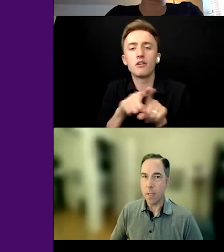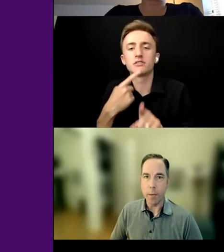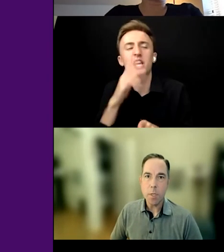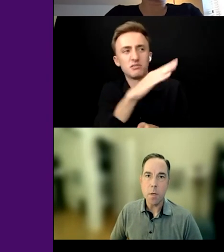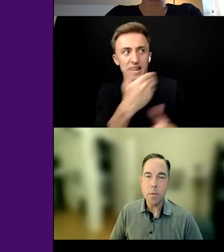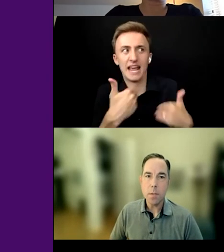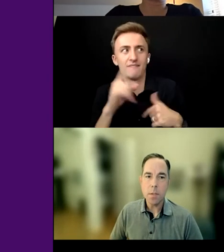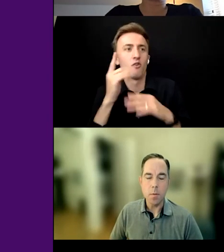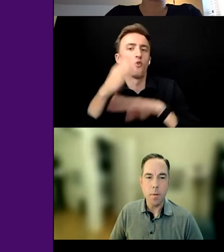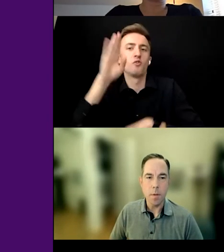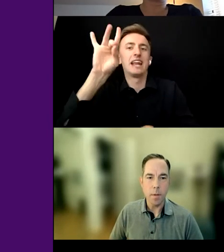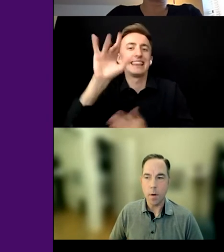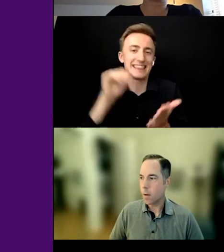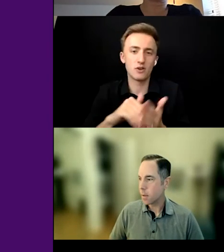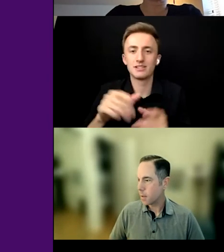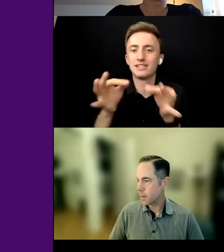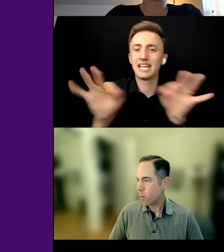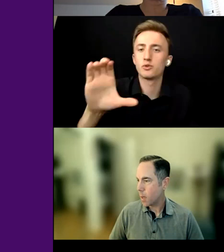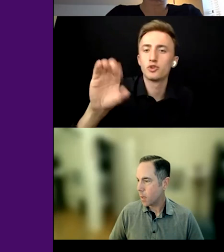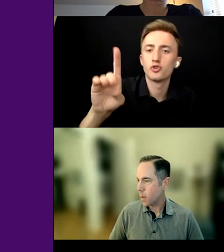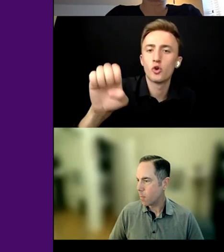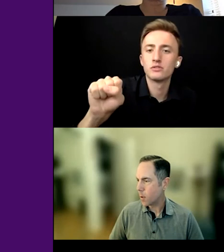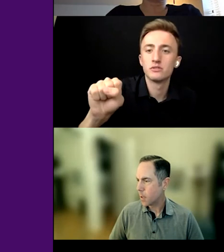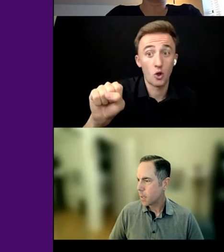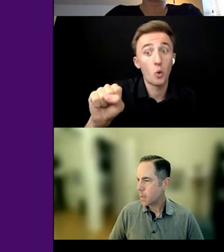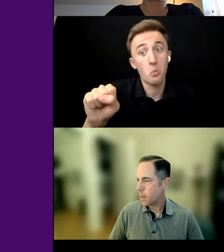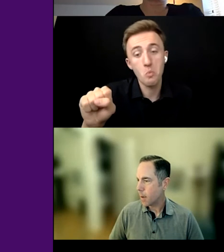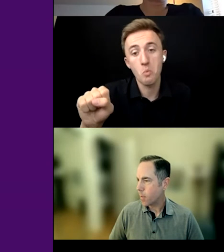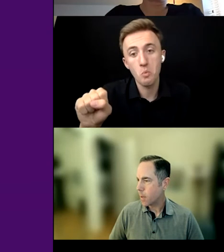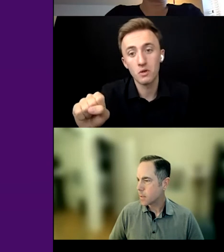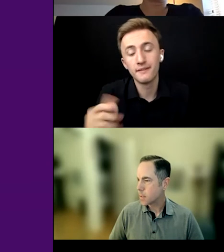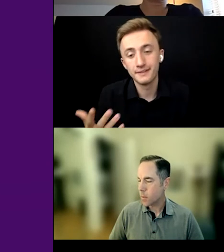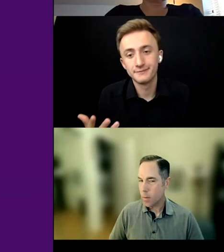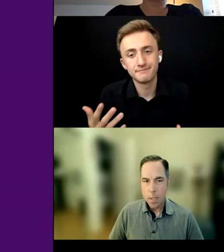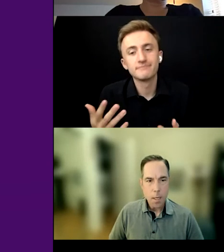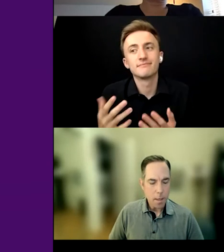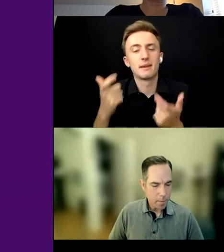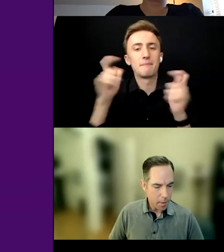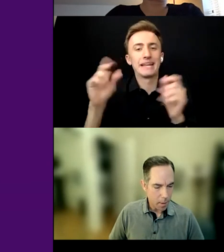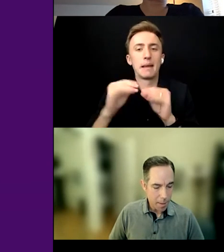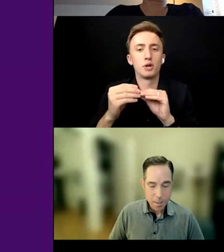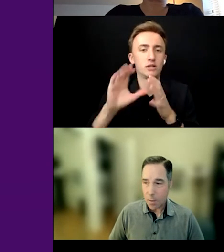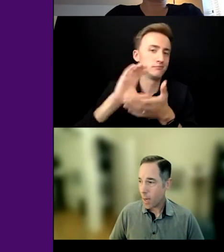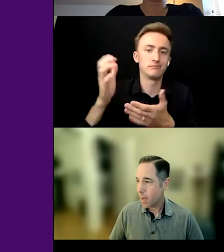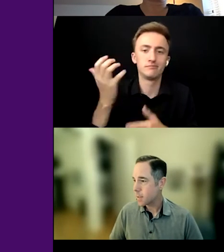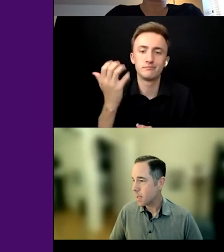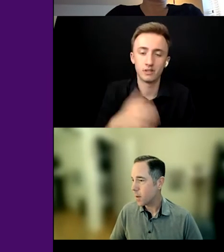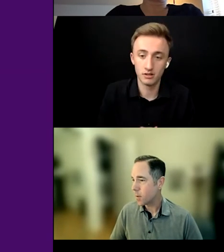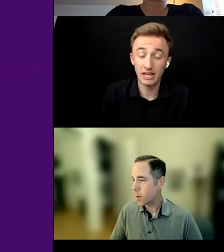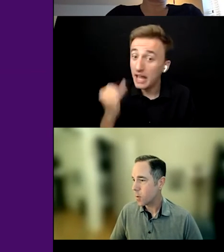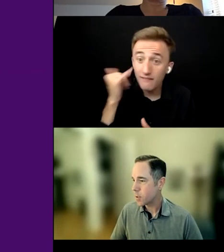language codes. So there are quite a number out there. So unless anyone has any other questions,